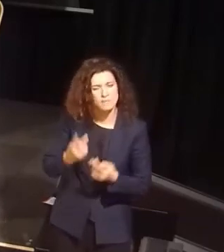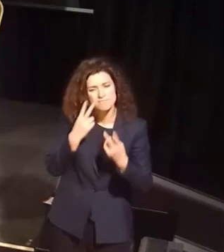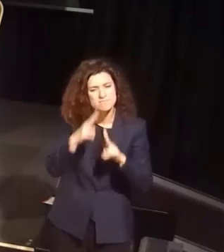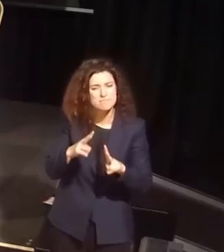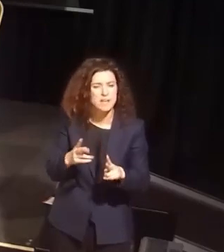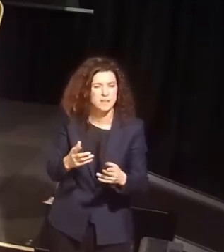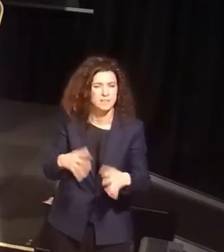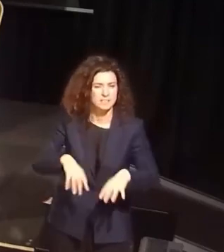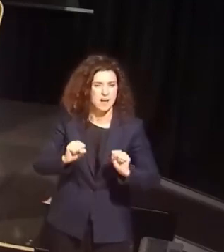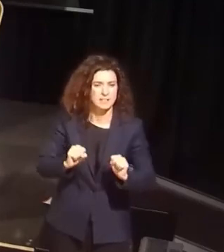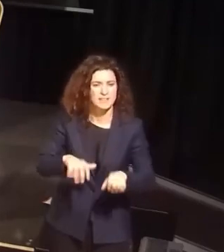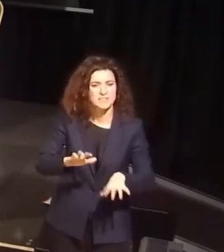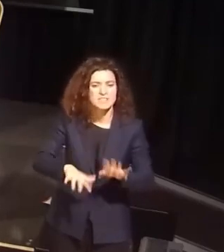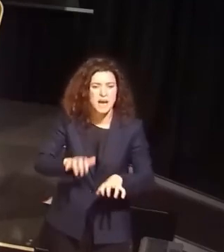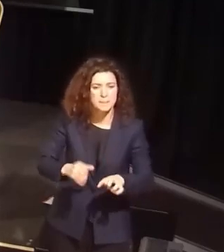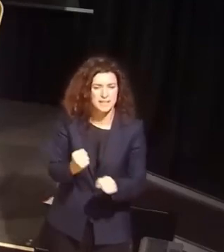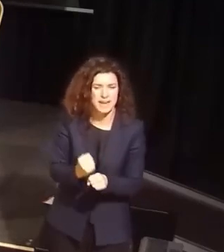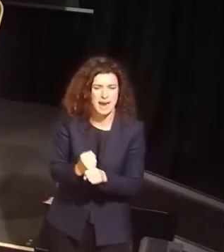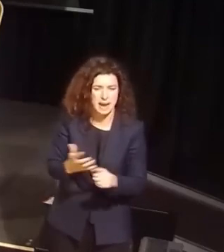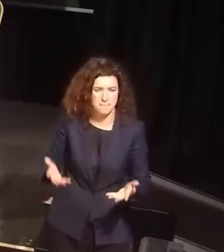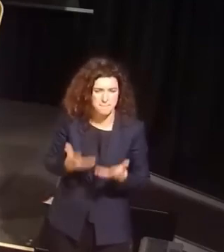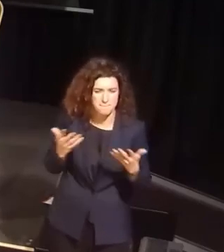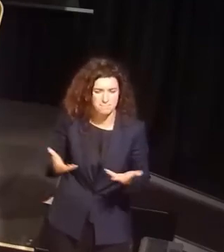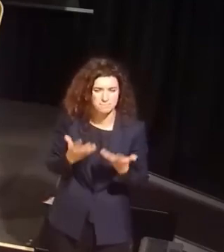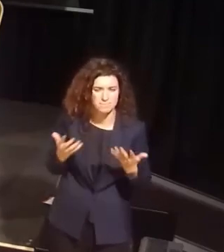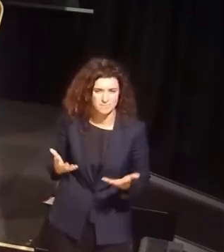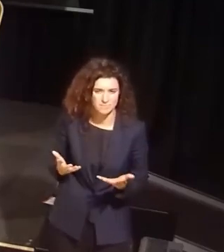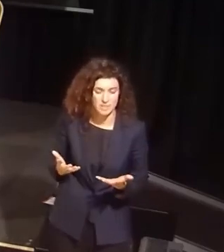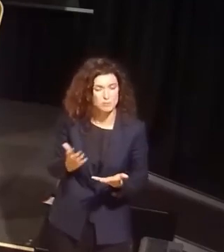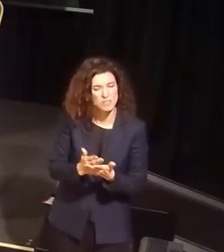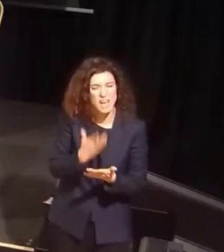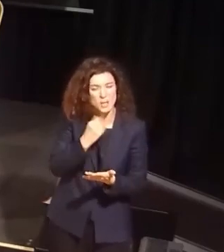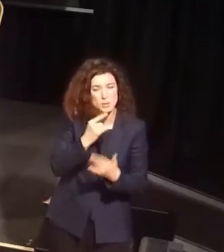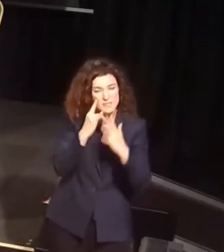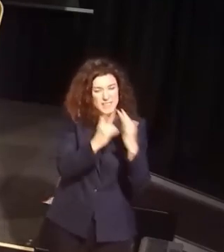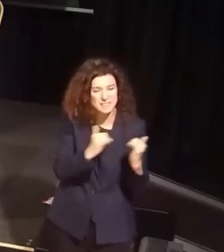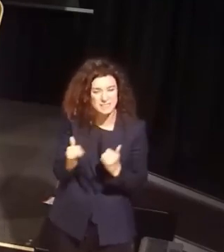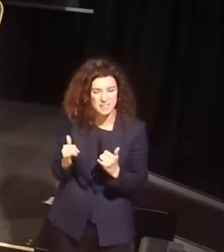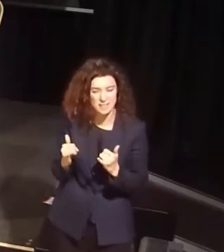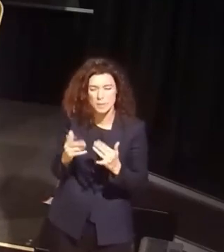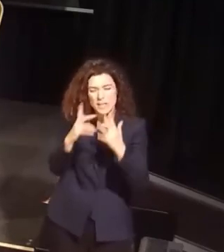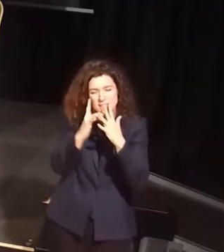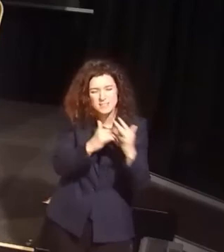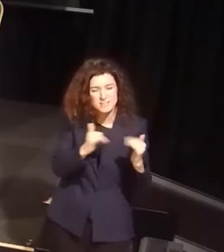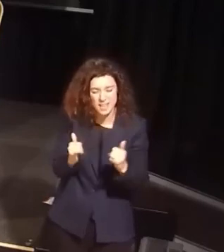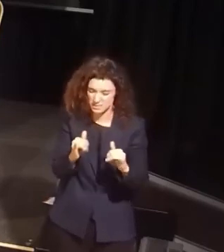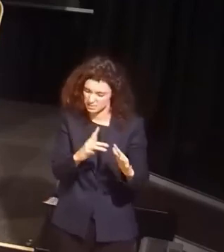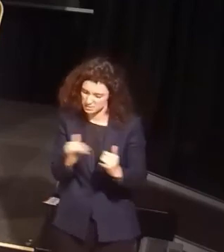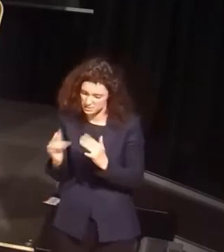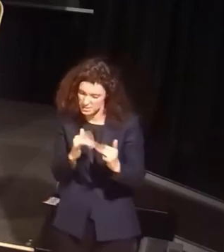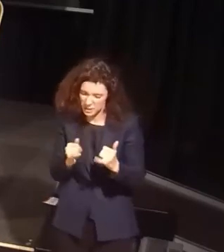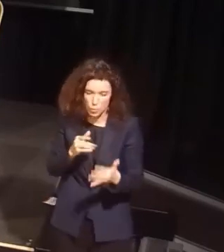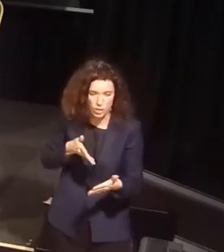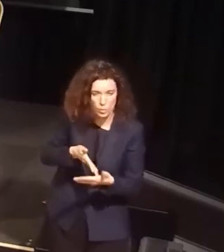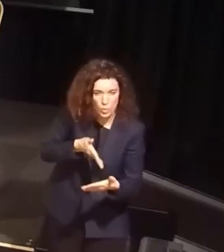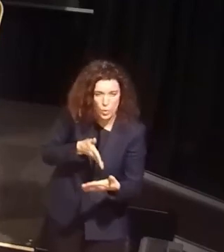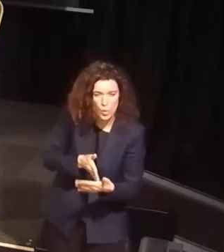I used that for testing, but realistically, during a testing process, you can only get so far through that game before you hit a wall, I know that.